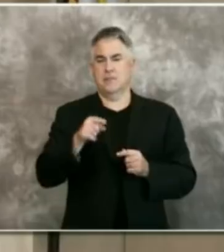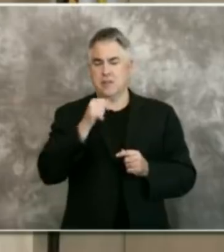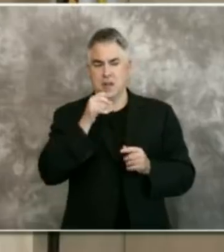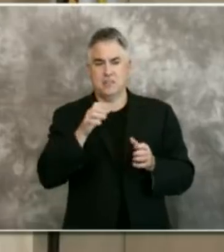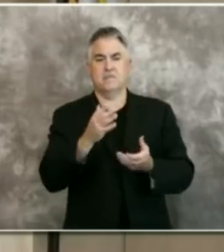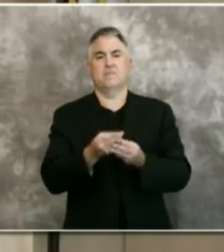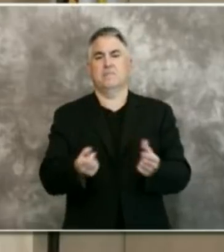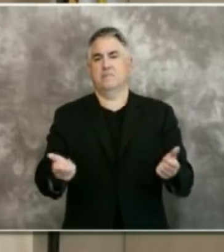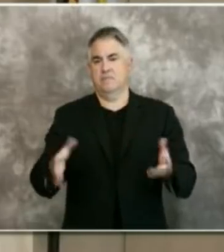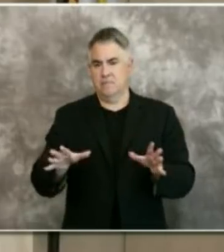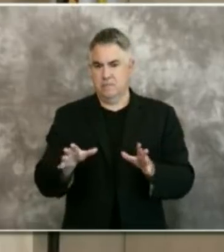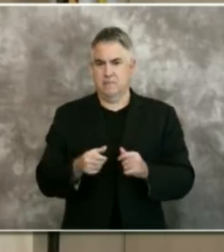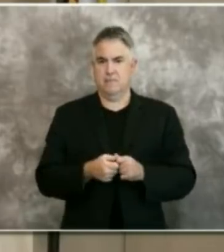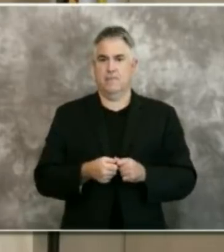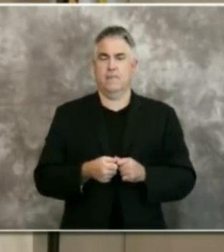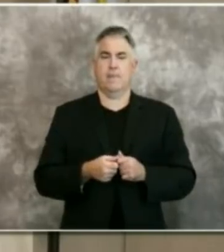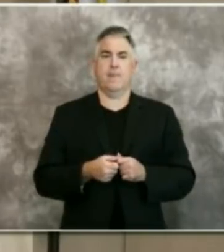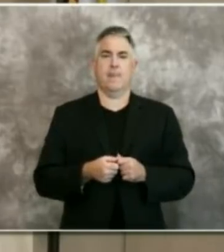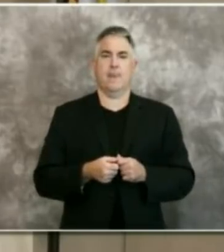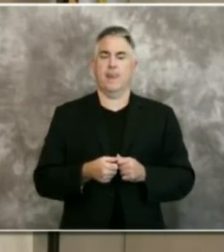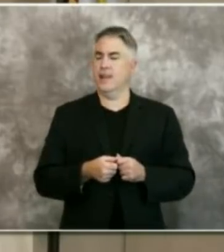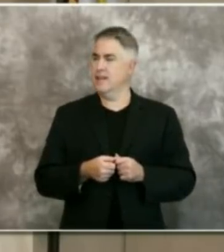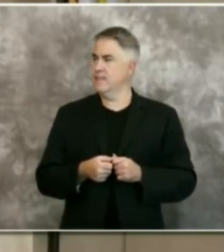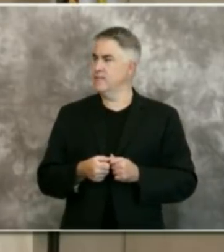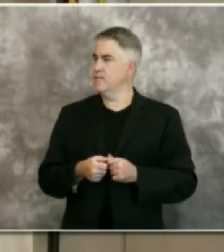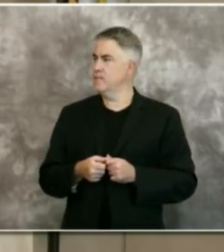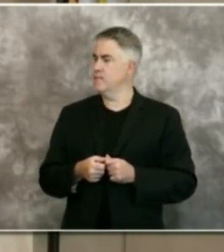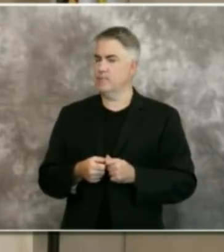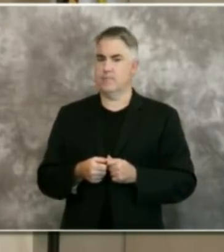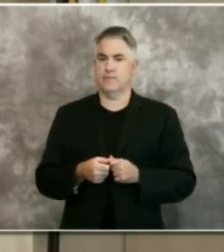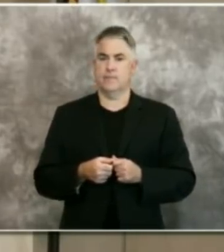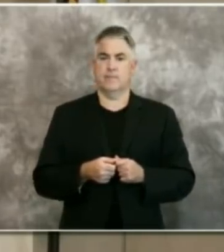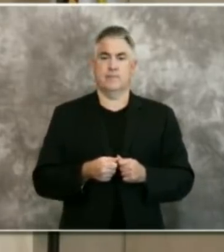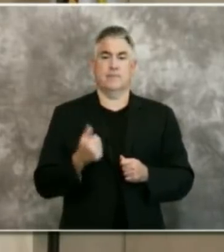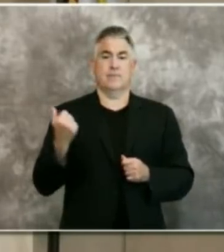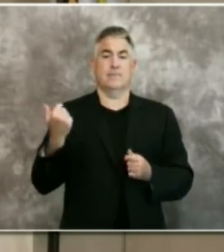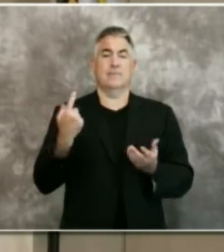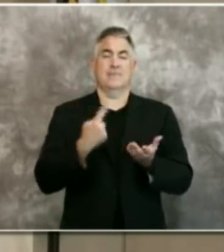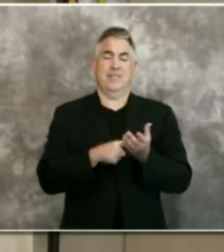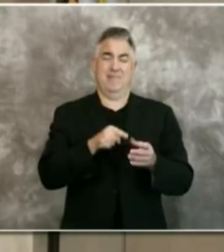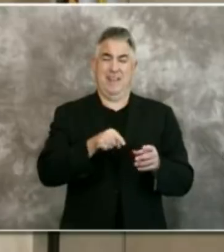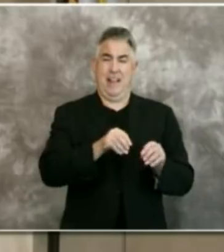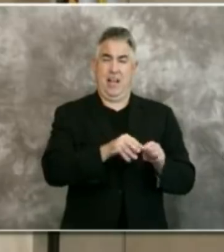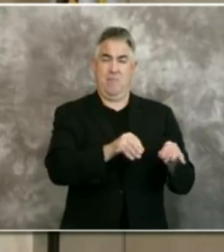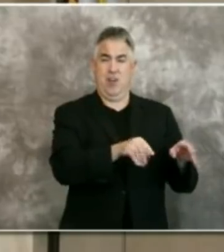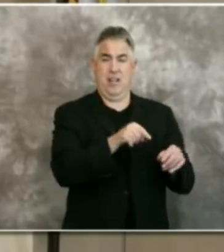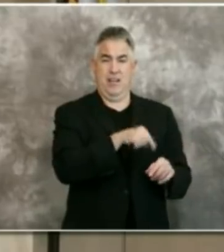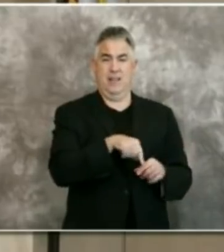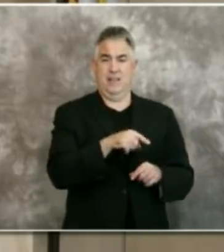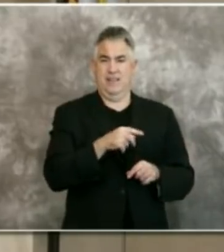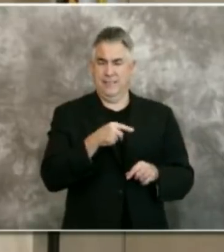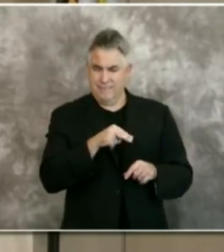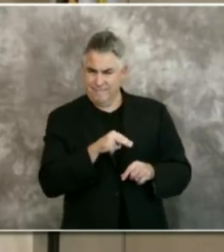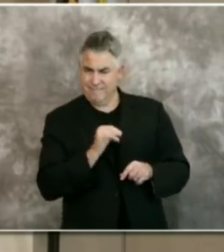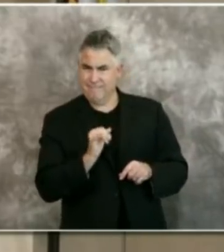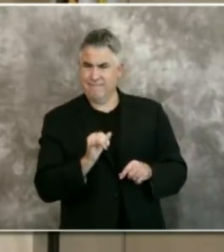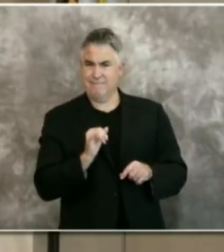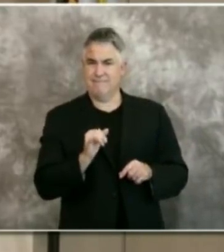CONFIRMED AN OUTBREAK REPORTED AND ONE OUTBREAK THAT BECAME AN ACTIVE SO THAT'S A DRY